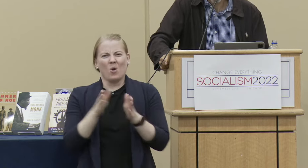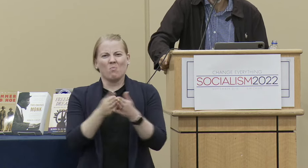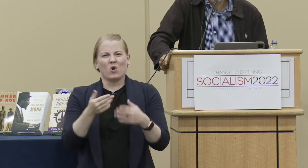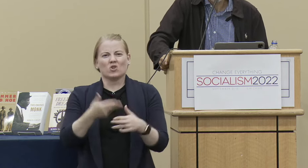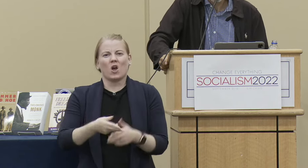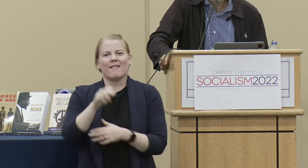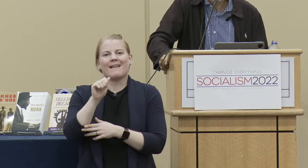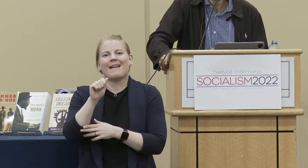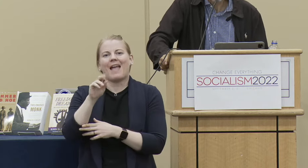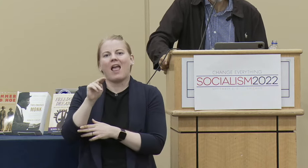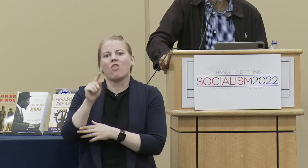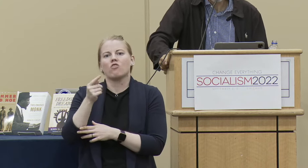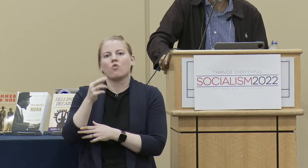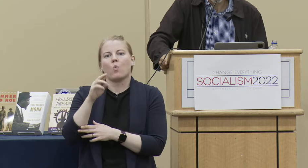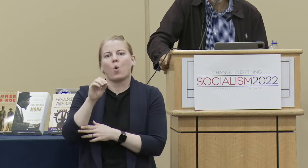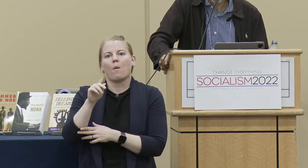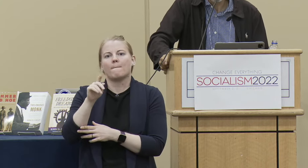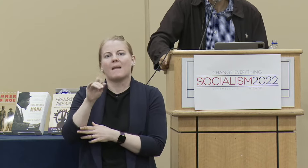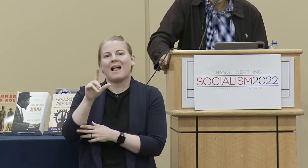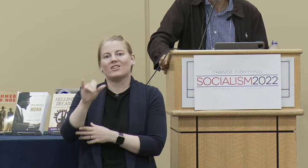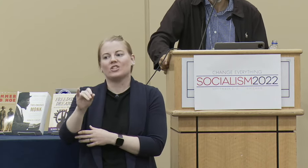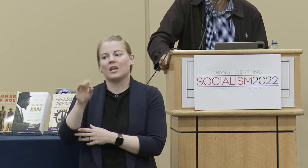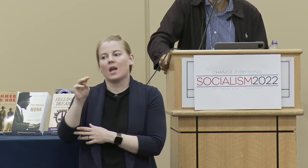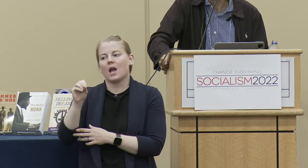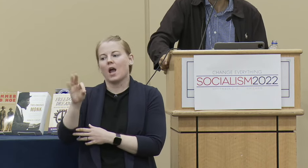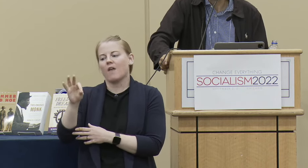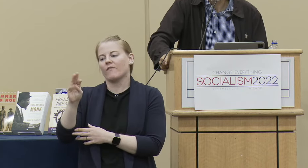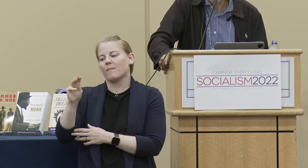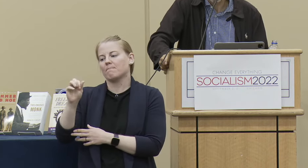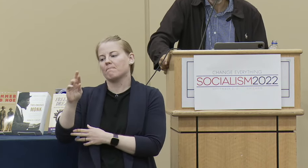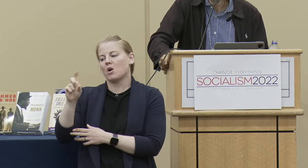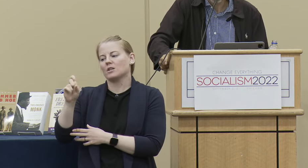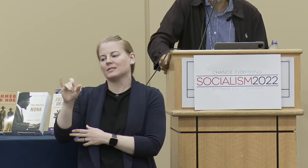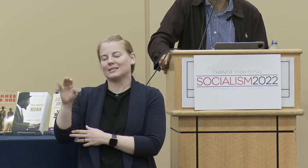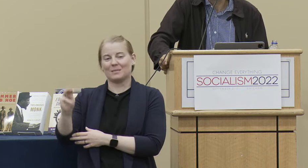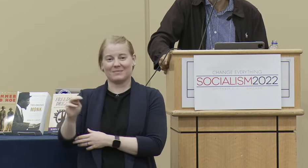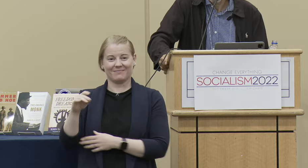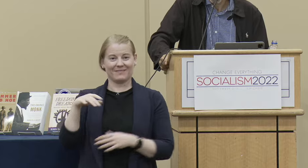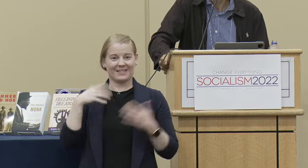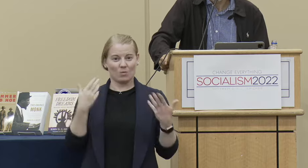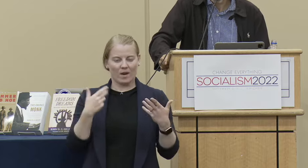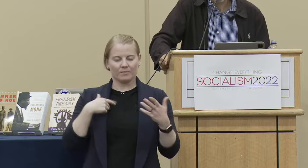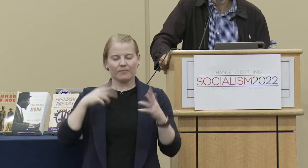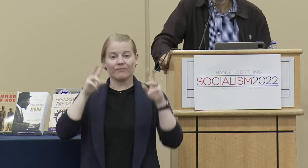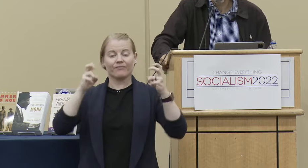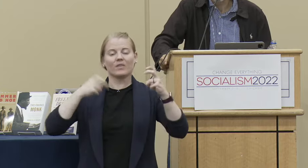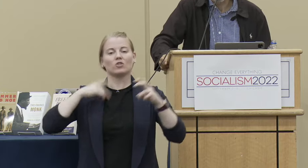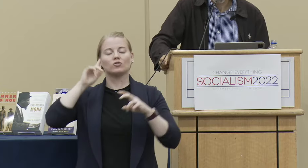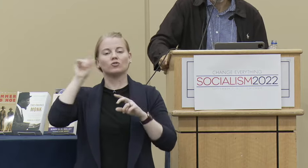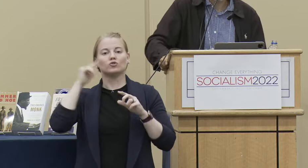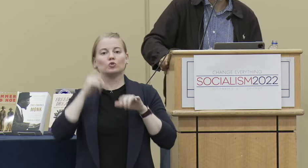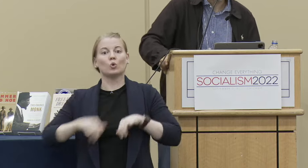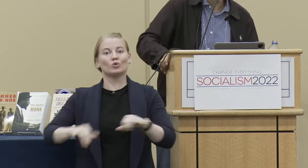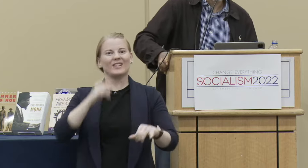book called " An Anthropology of Marxism. " Socialist thought